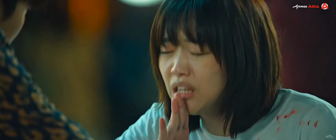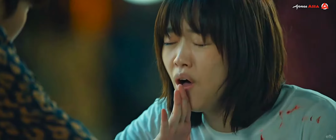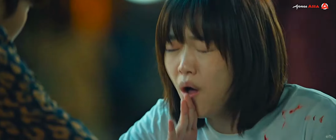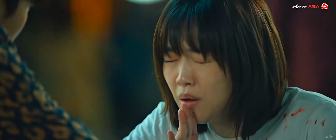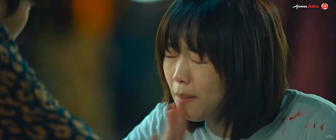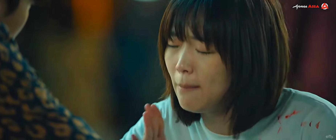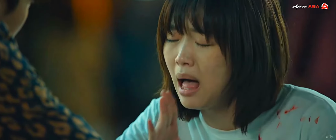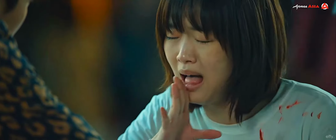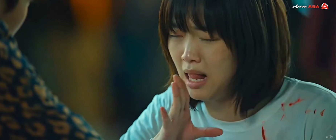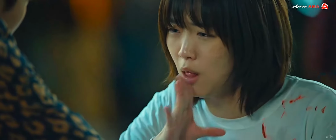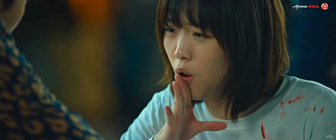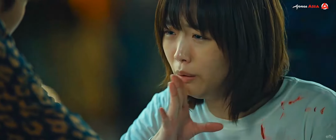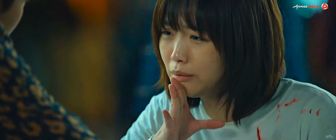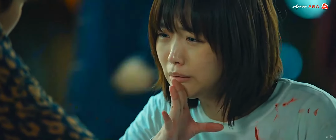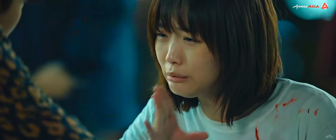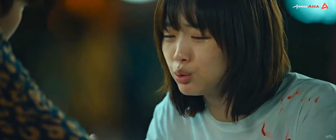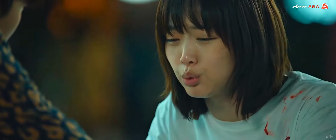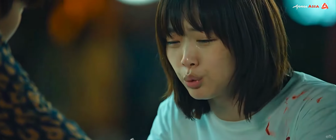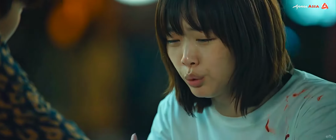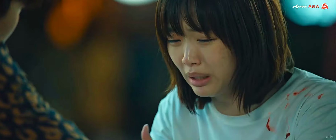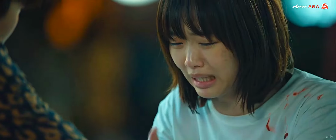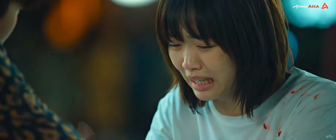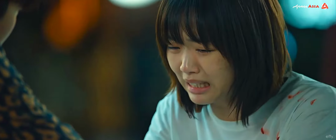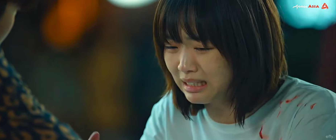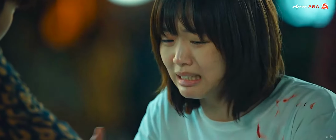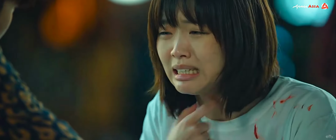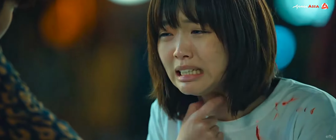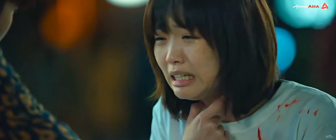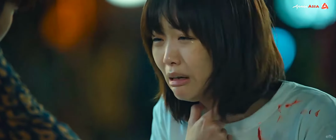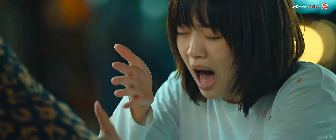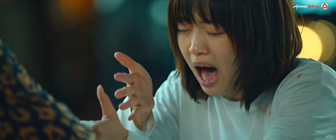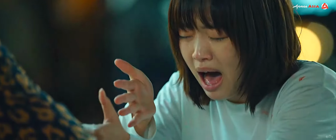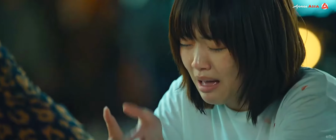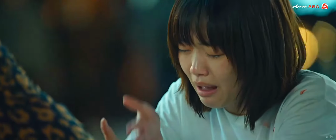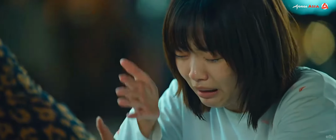I really don't want to die. Please